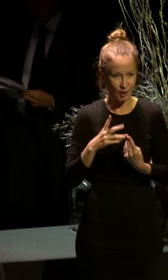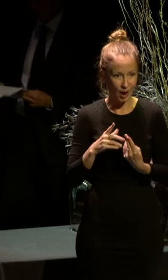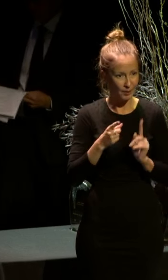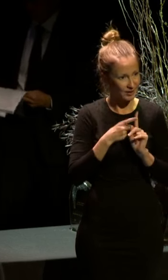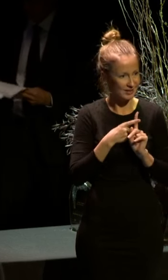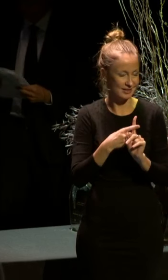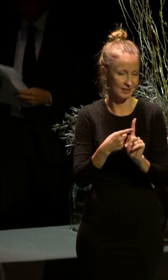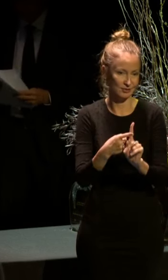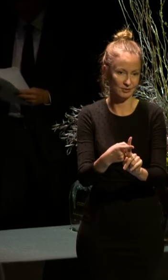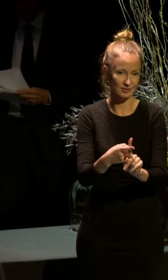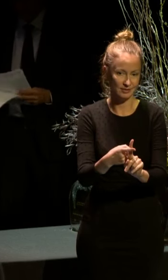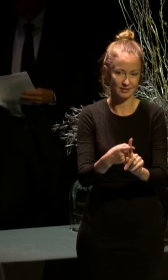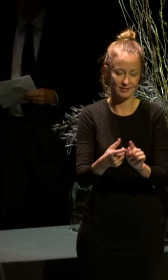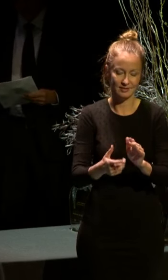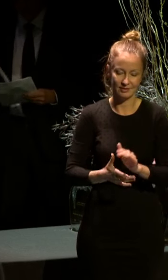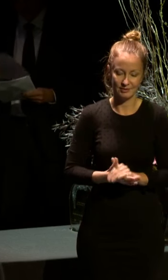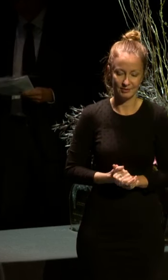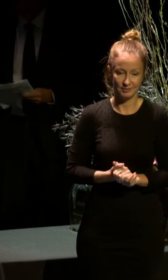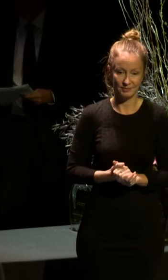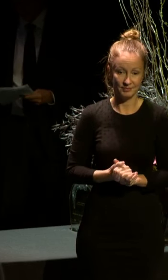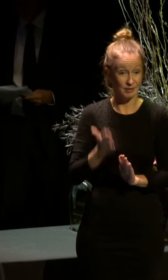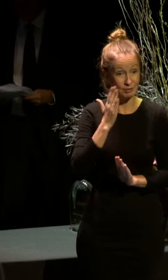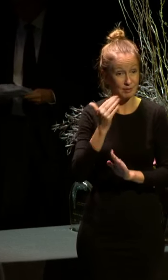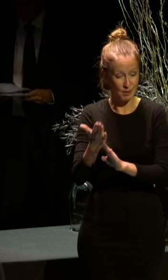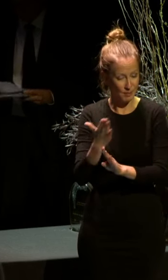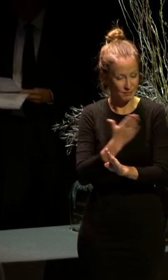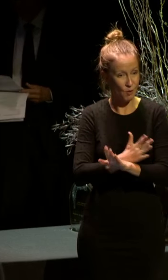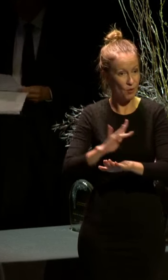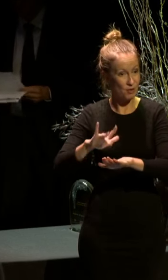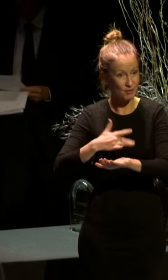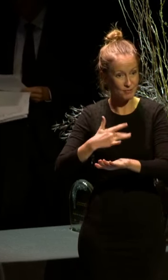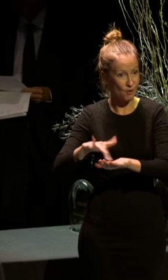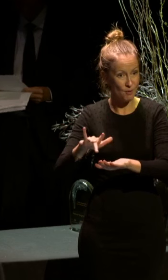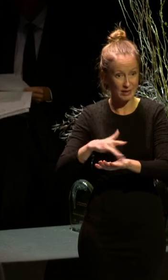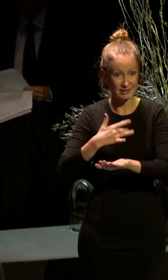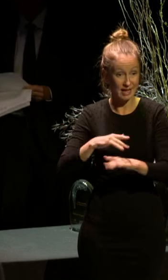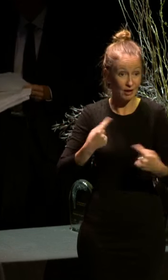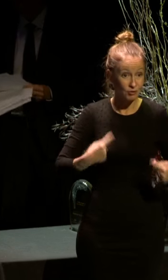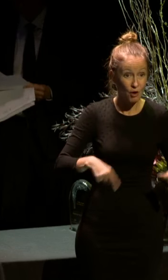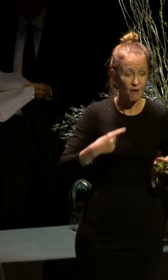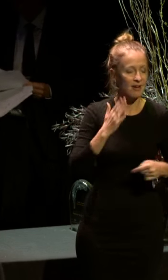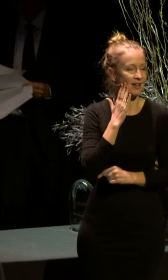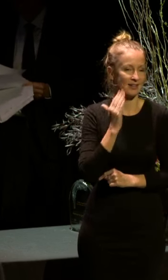and despite all the pre-performance jitters and pre-album release nerves.